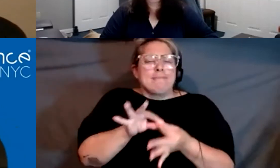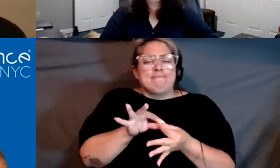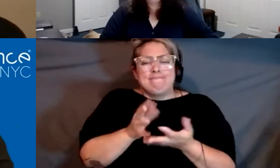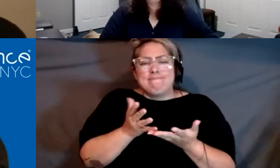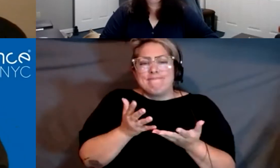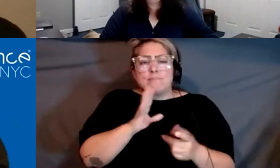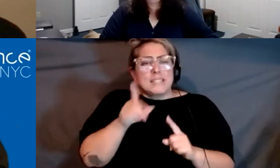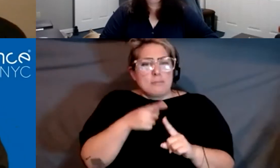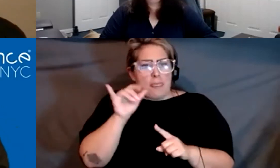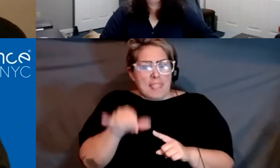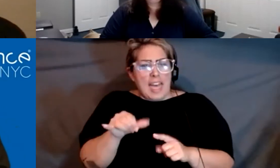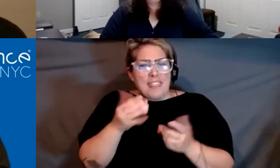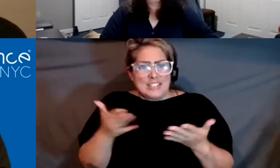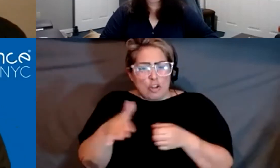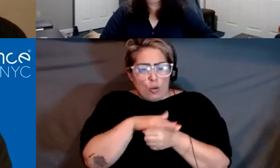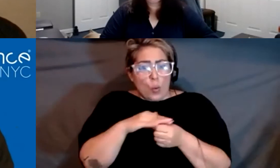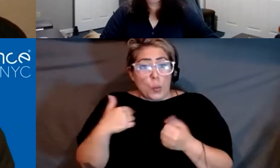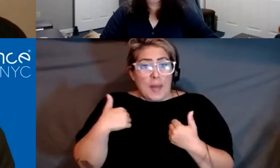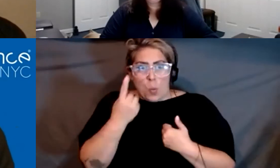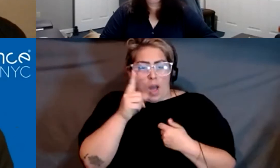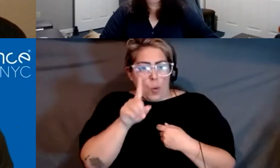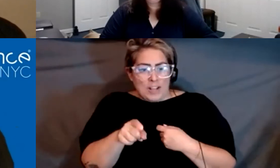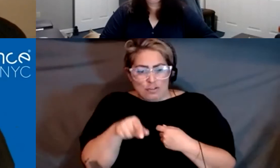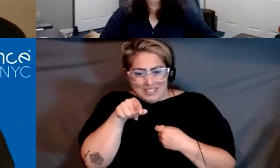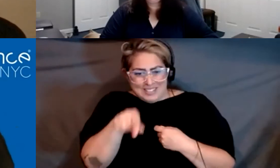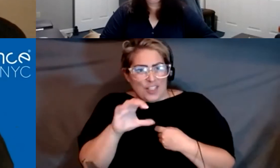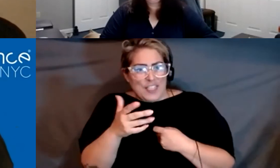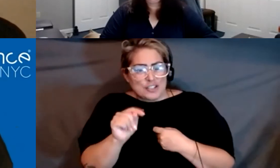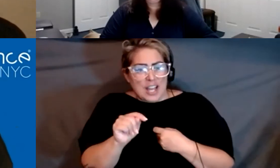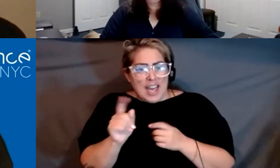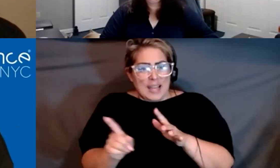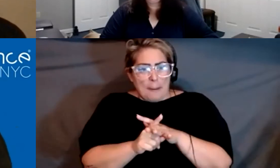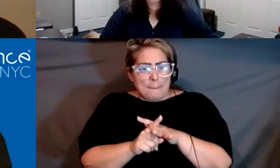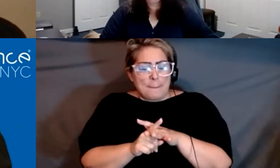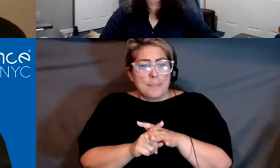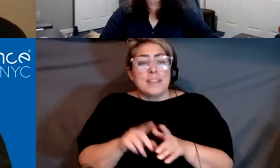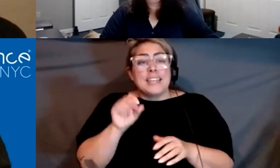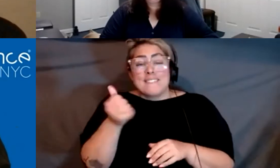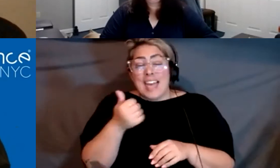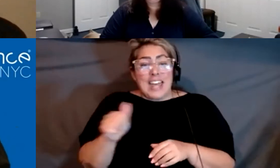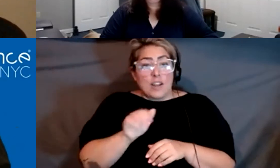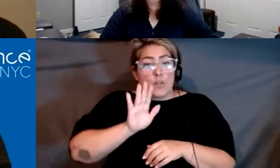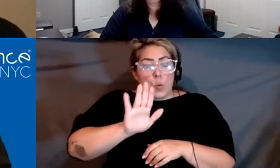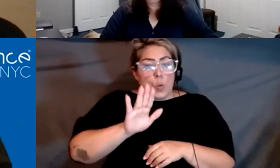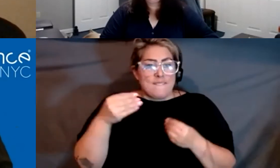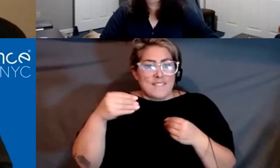Speed of things that are local we had a question come into the chat. If any of your venues or if you know of any venues that were impacted by hurricane Ida